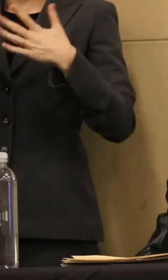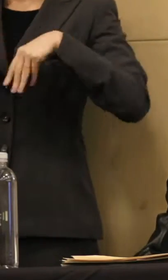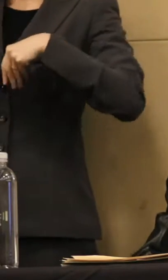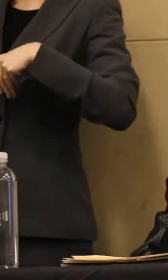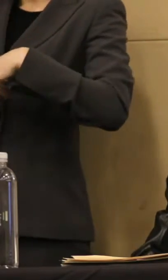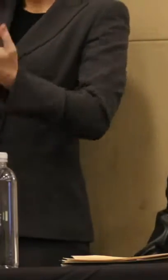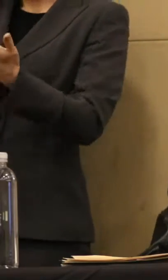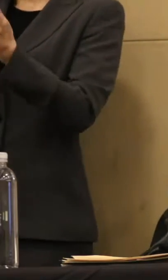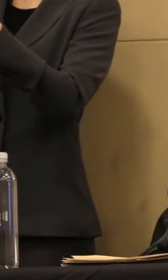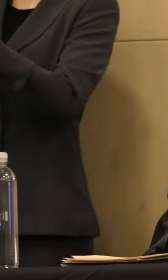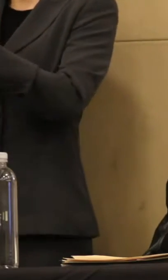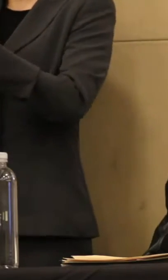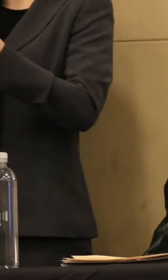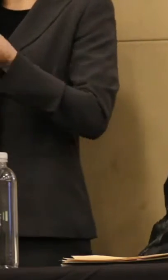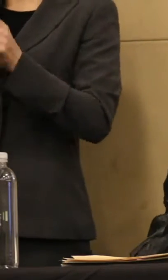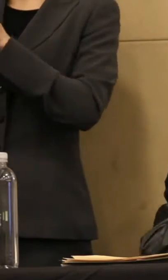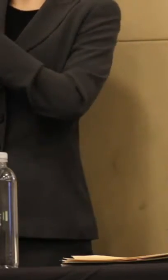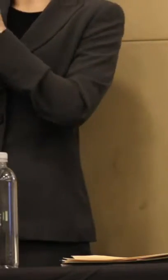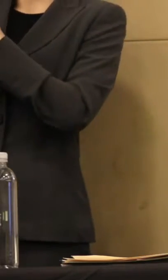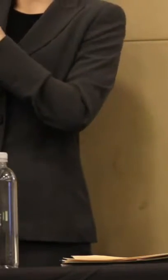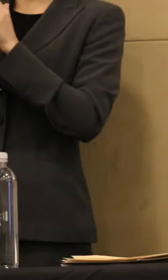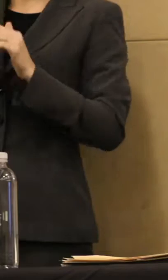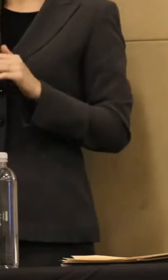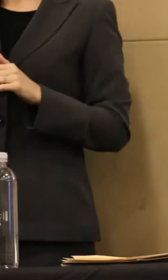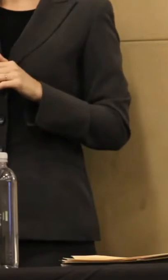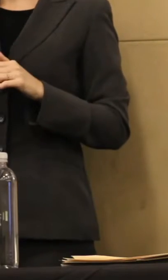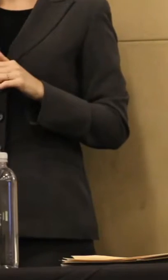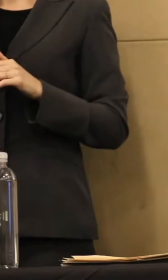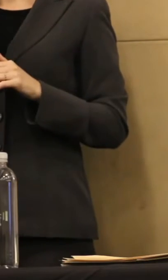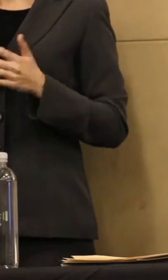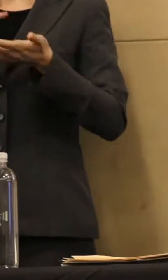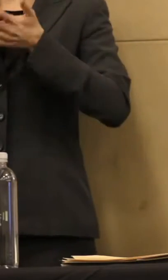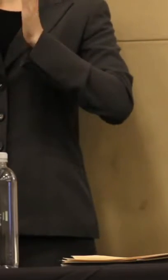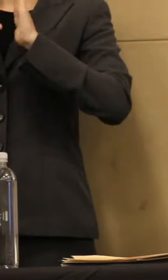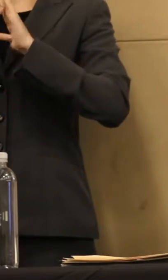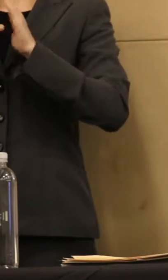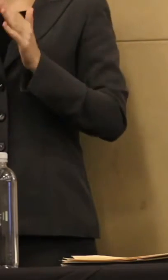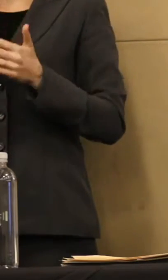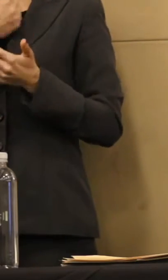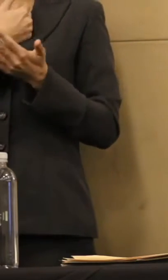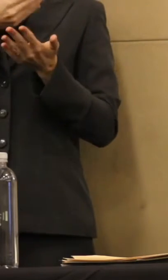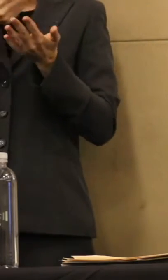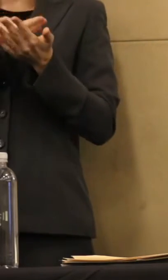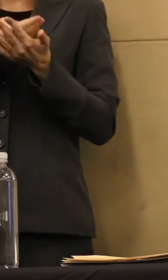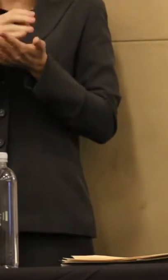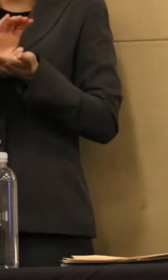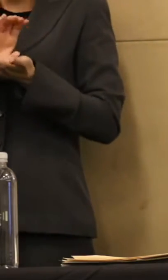and really focusing more of our funding towards that effort.